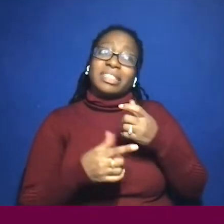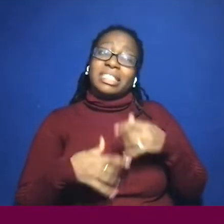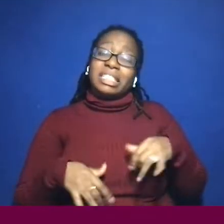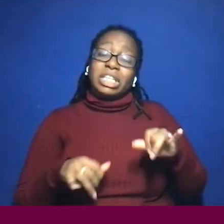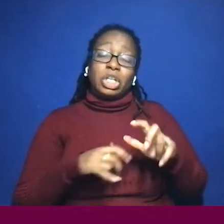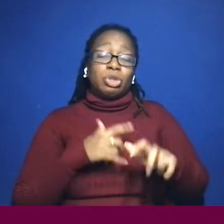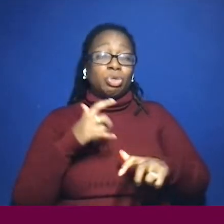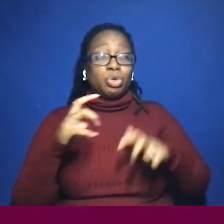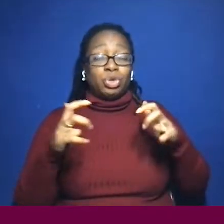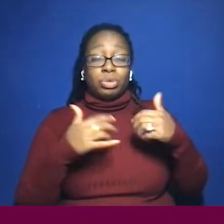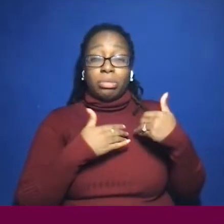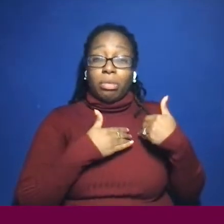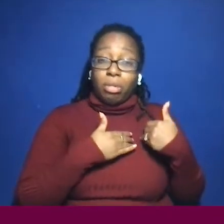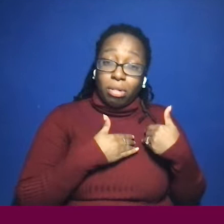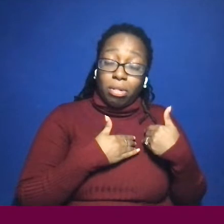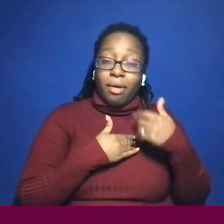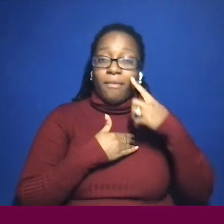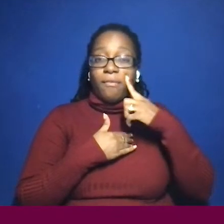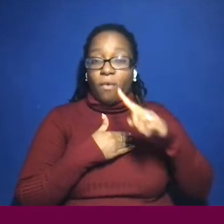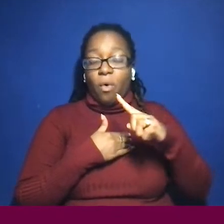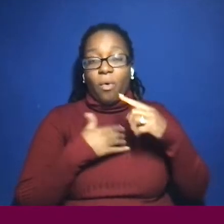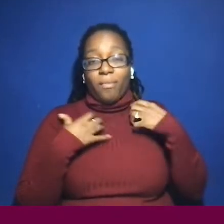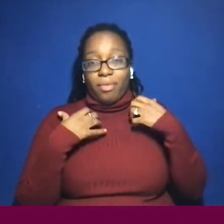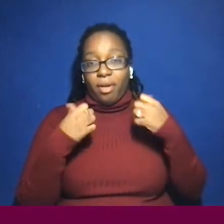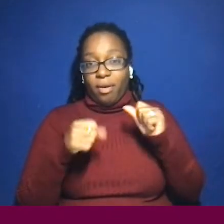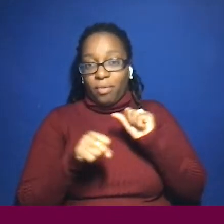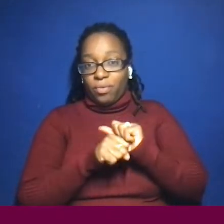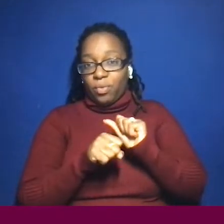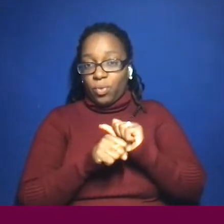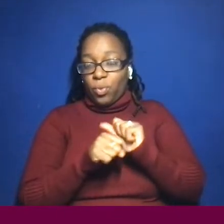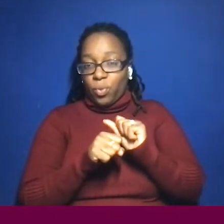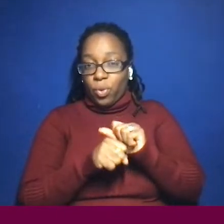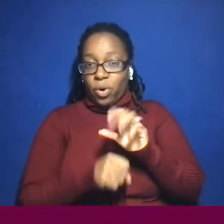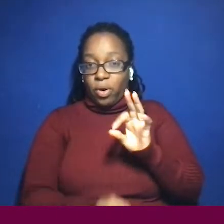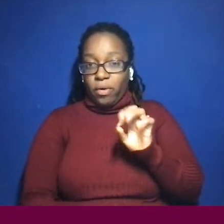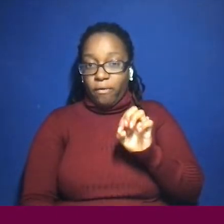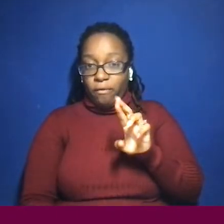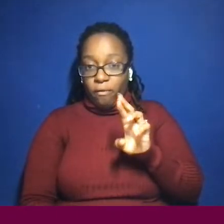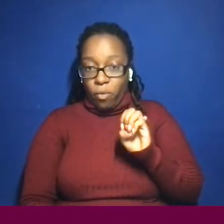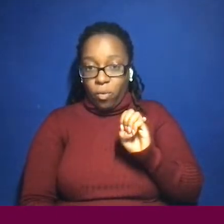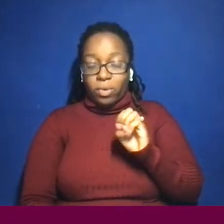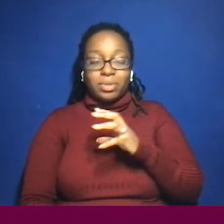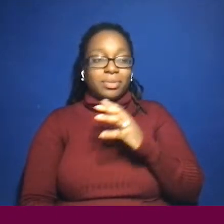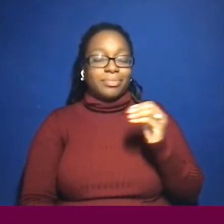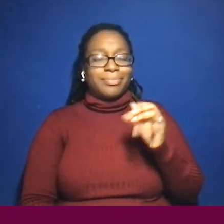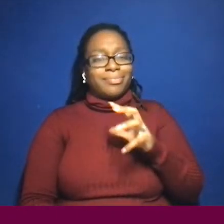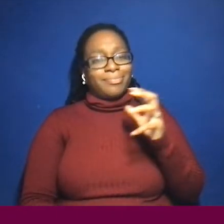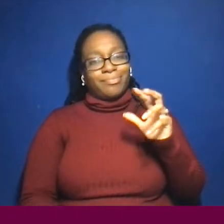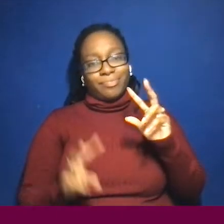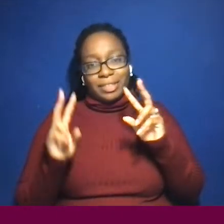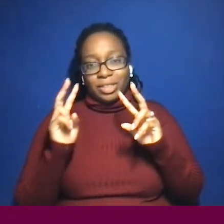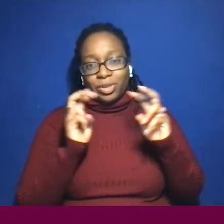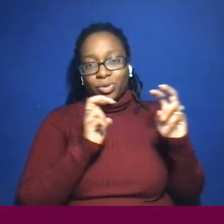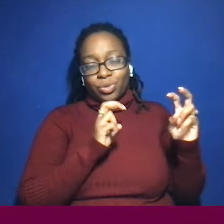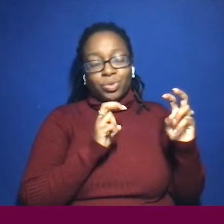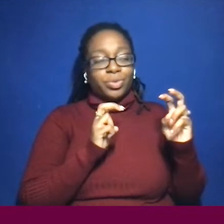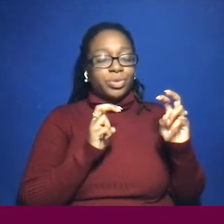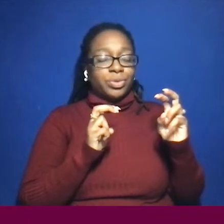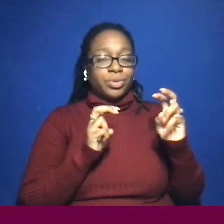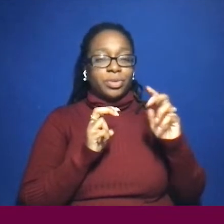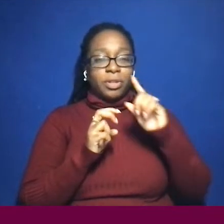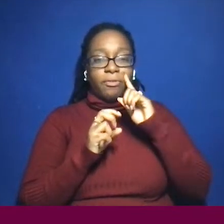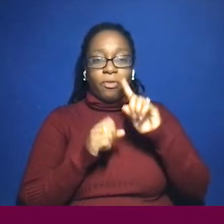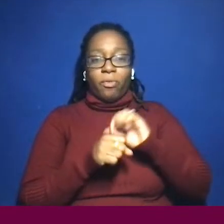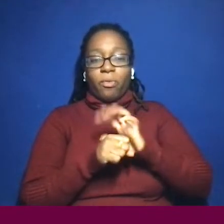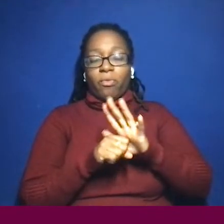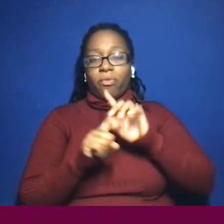pressures on the health workforce and just a lot of our issues in the COVID response,